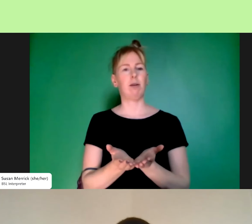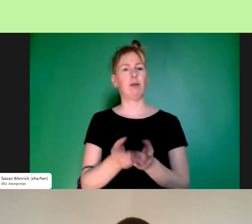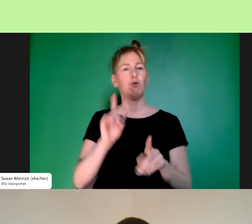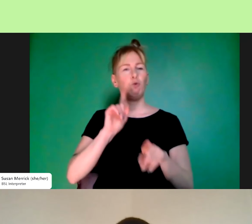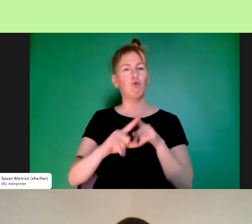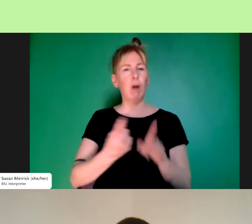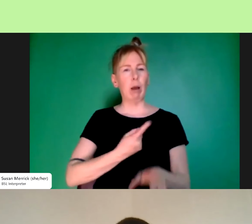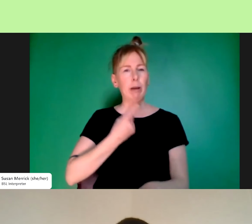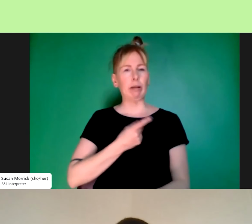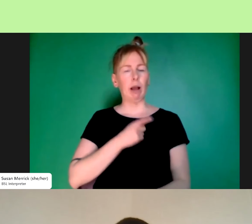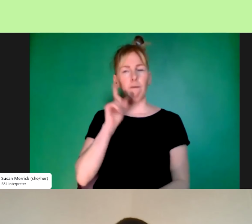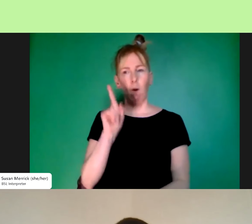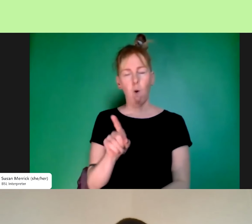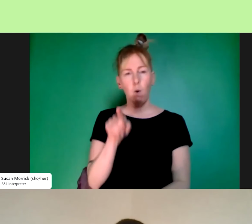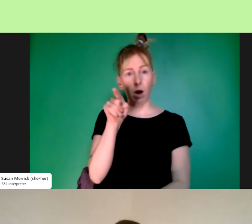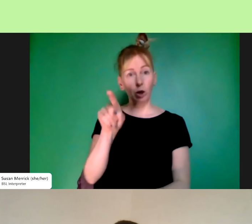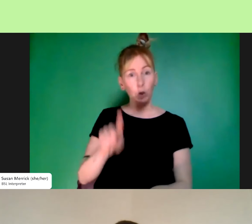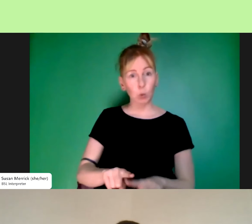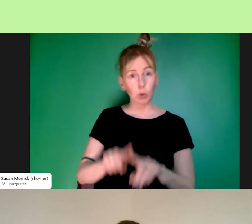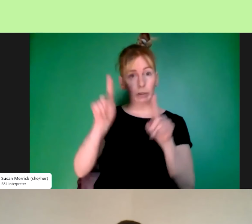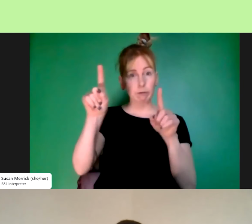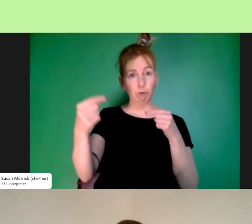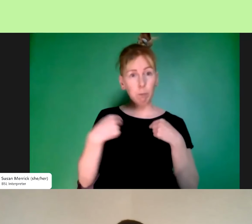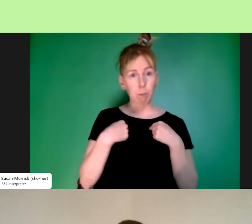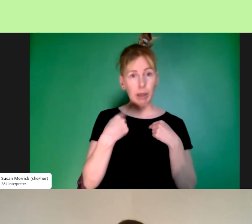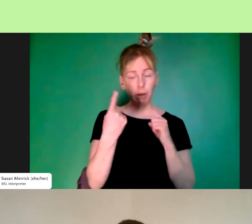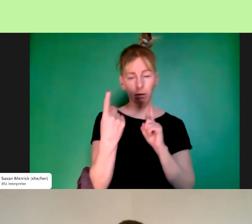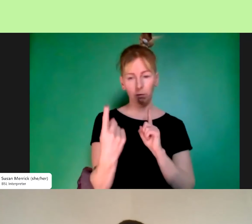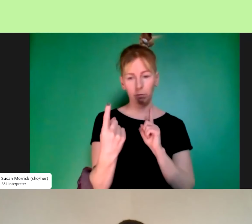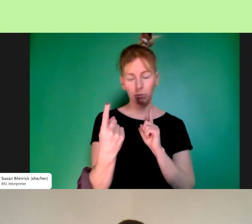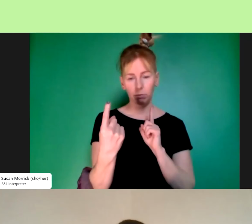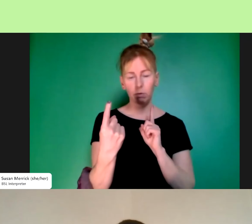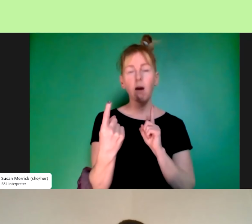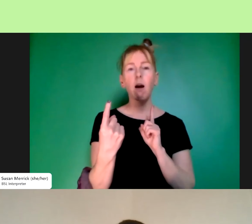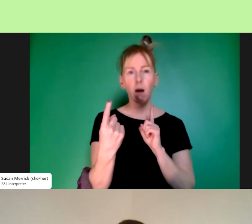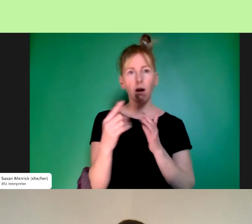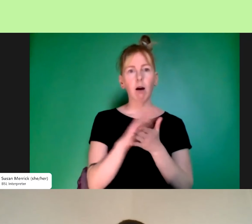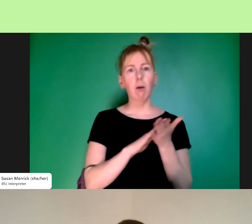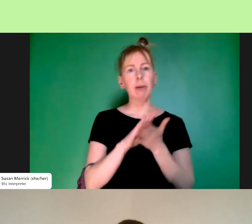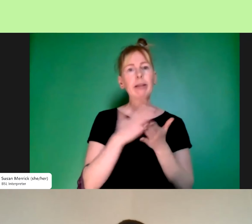equalise our needs or make everything the same. I just kind of go, oh, this difference is